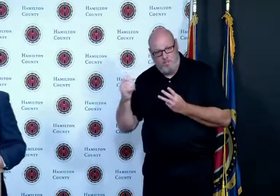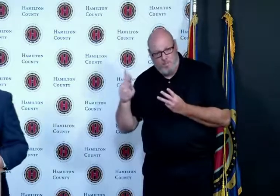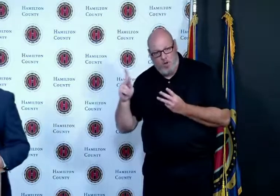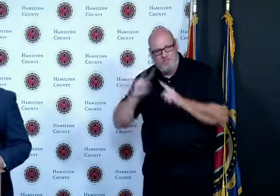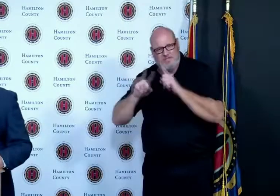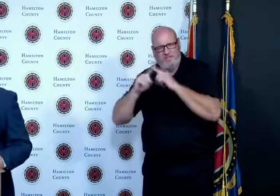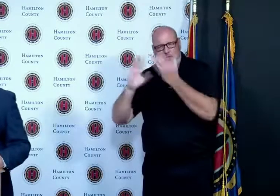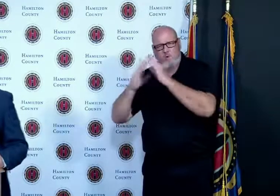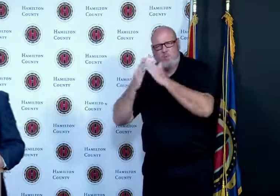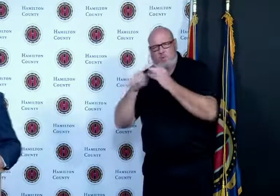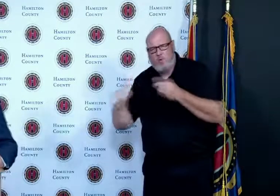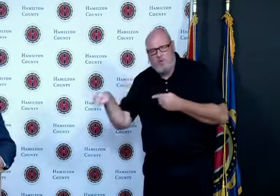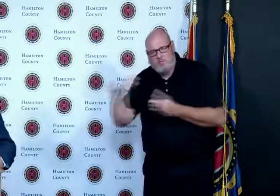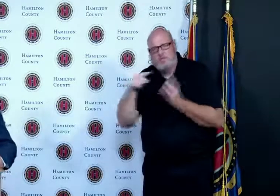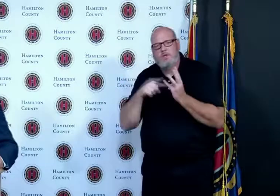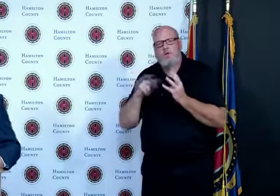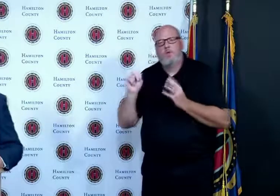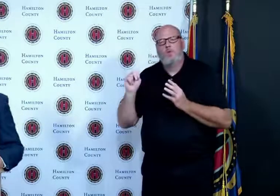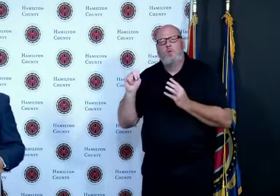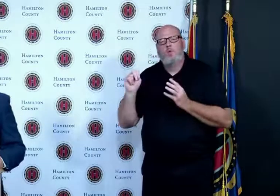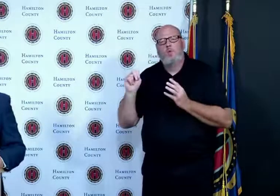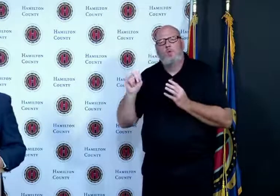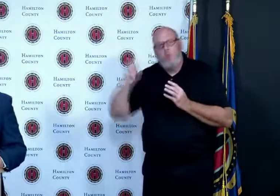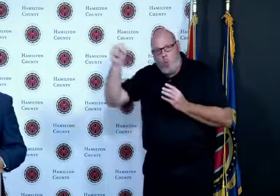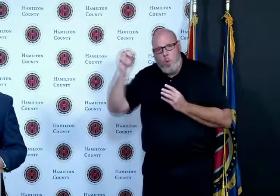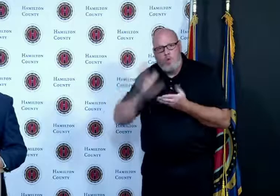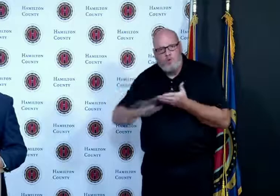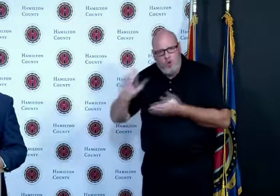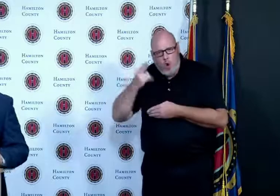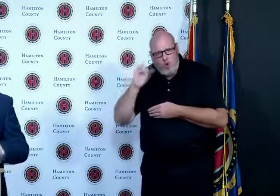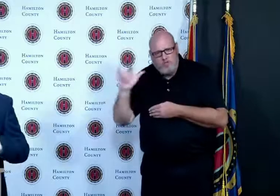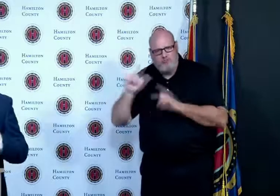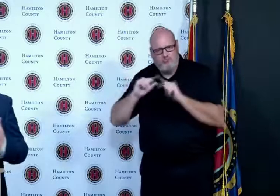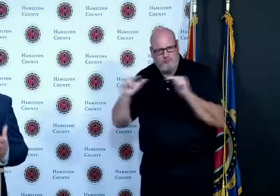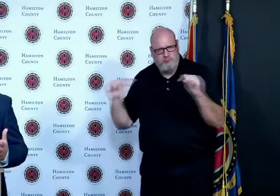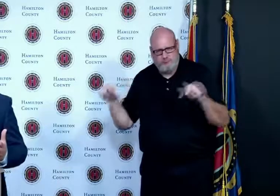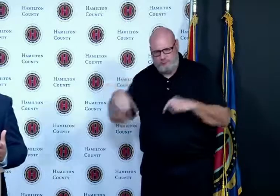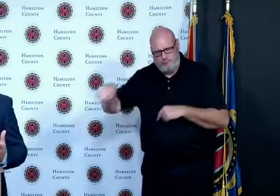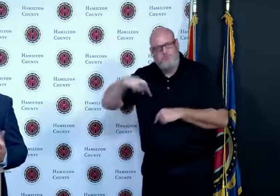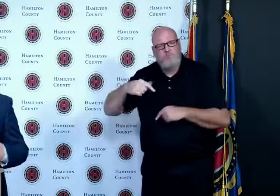and Miami Township so I think the point I'm trying to make is we are trying to get Public Health all